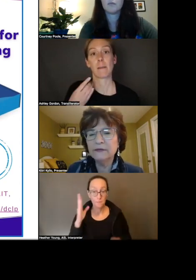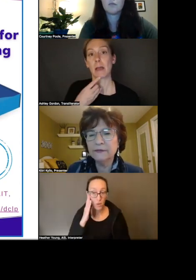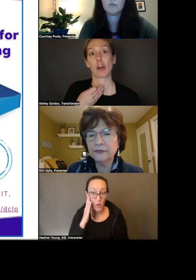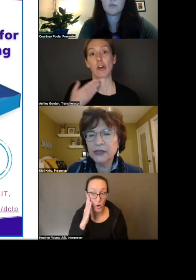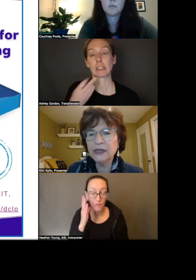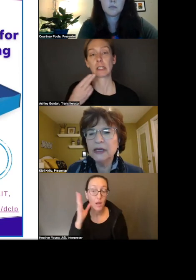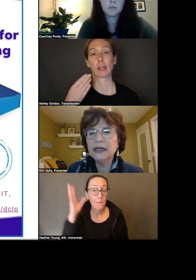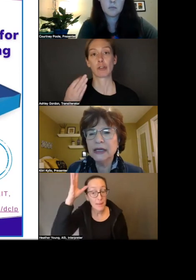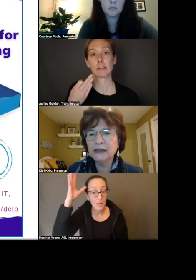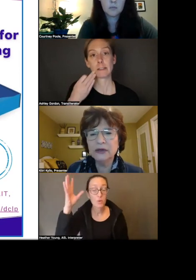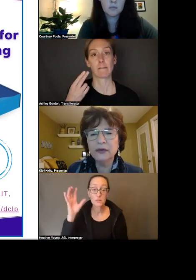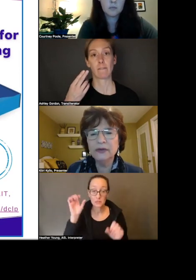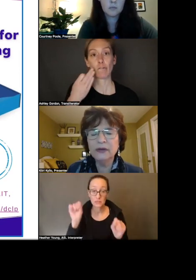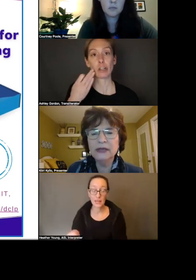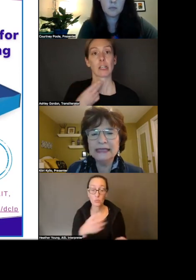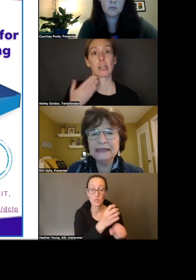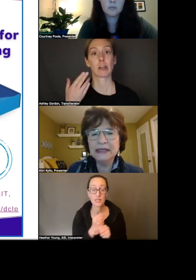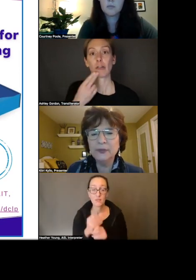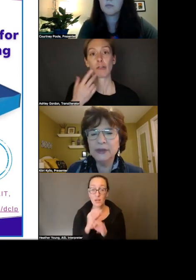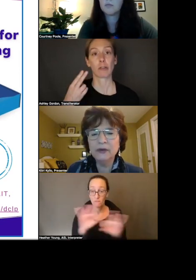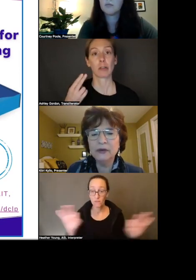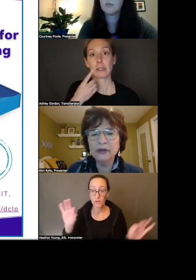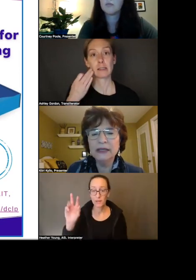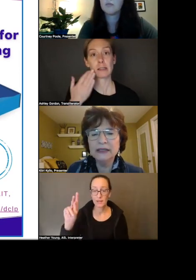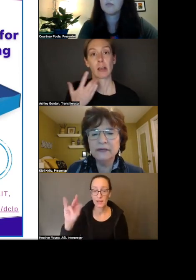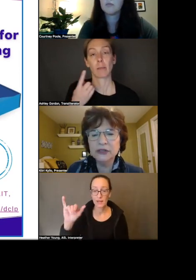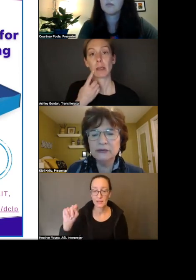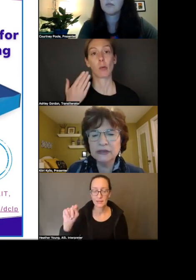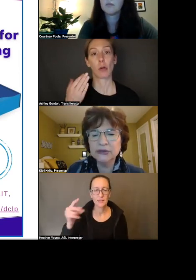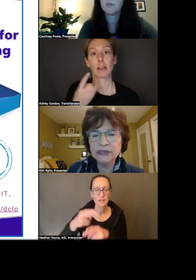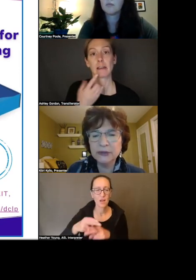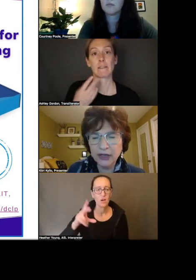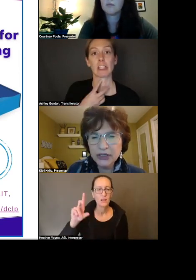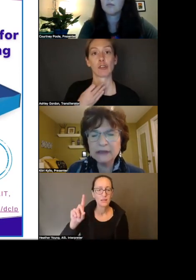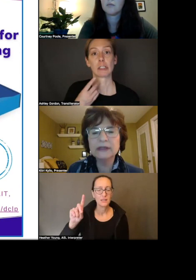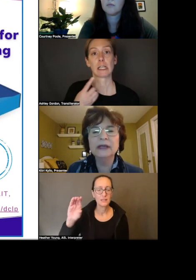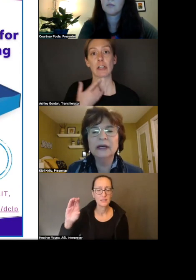a free kit called the DCLP, or Deaf Children's Literacy Project,